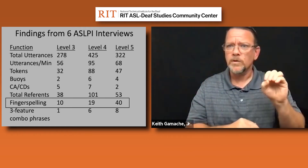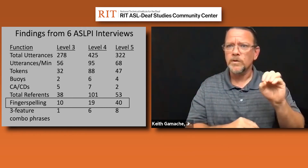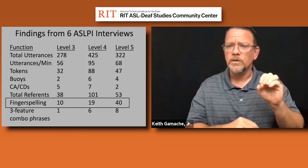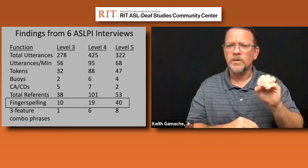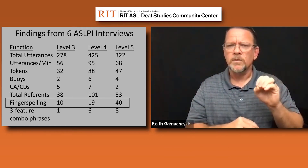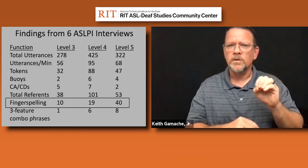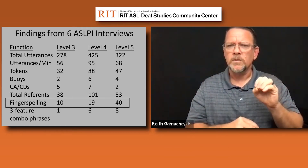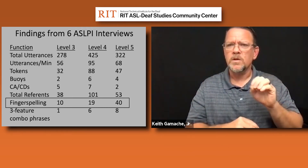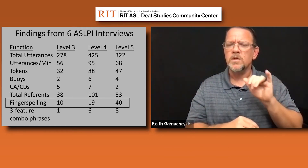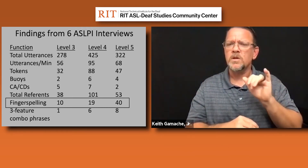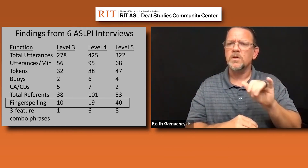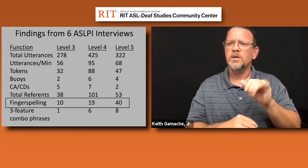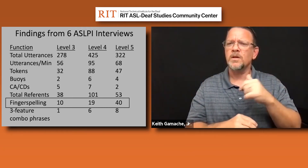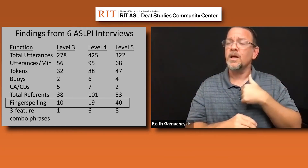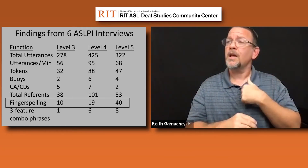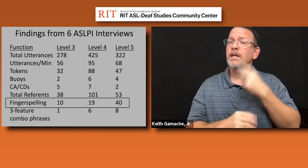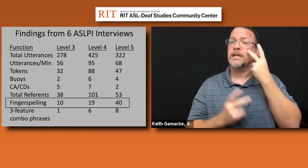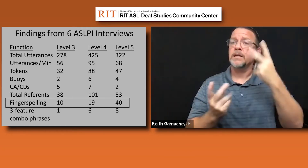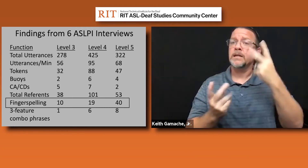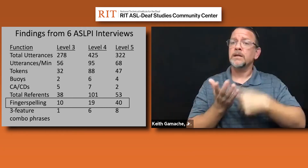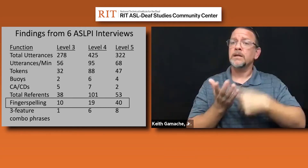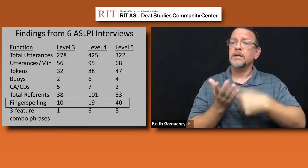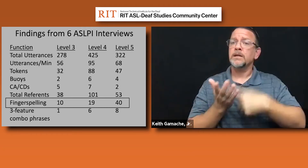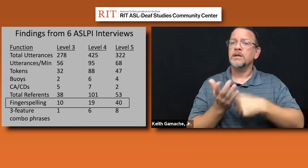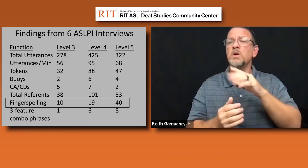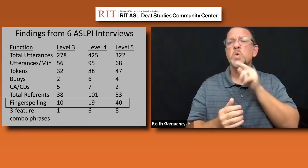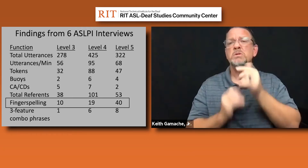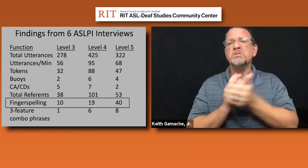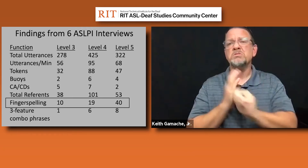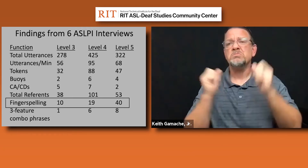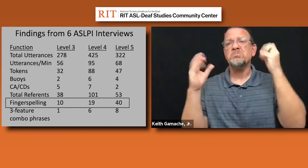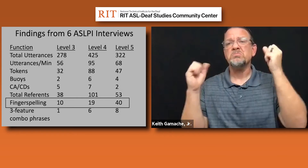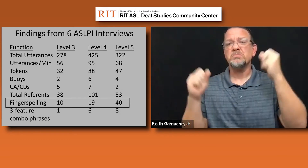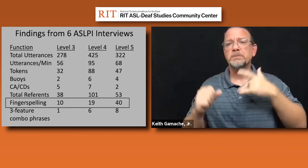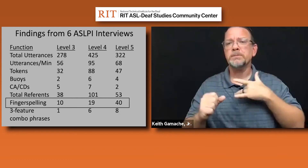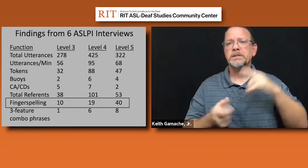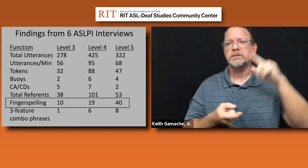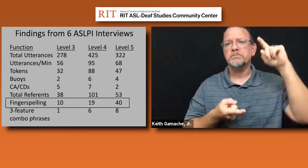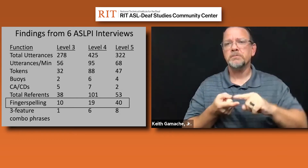than a Level 5, would fingerspell 40 times within 5 minutes, and I thought the research